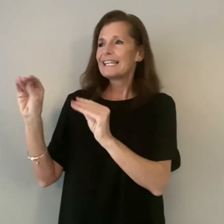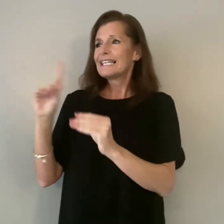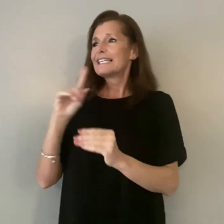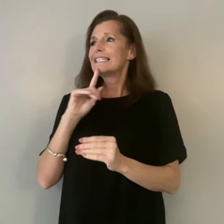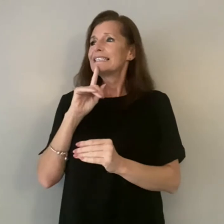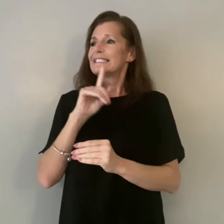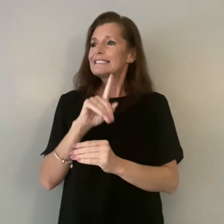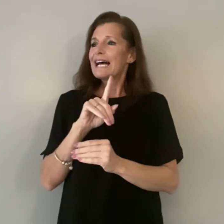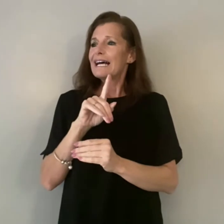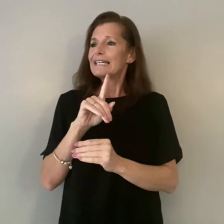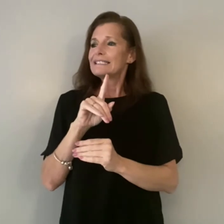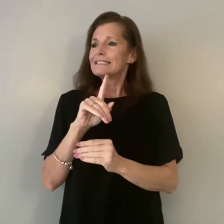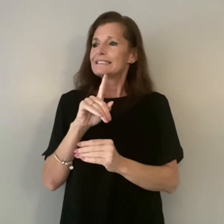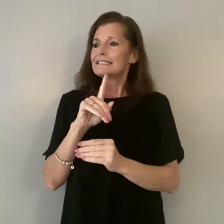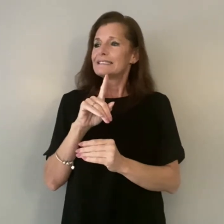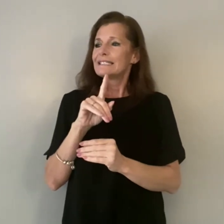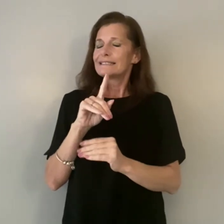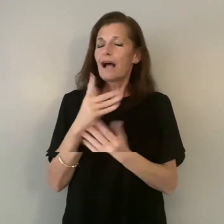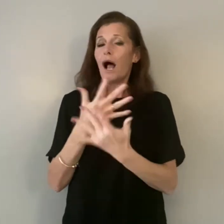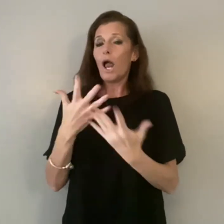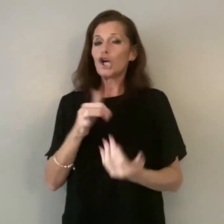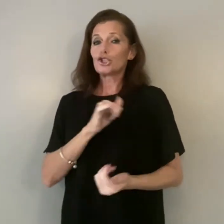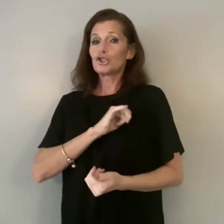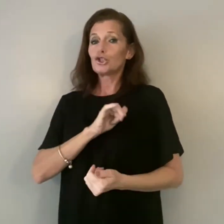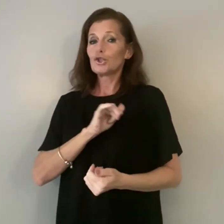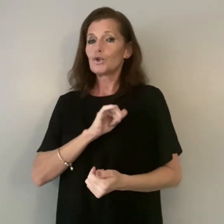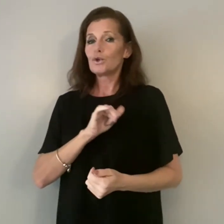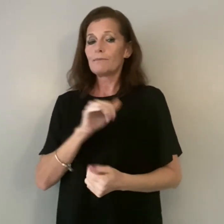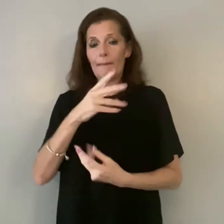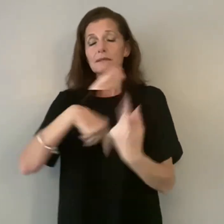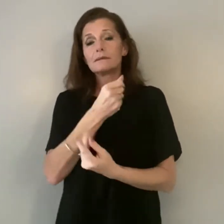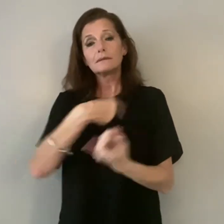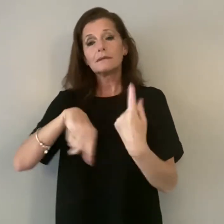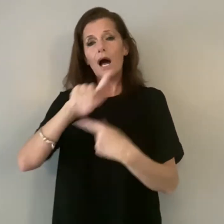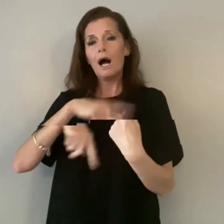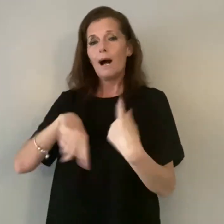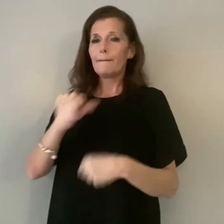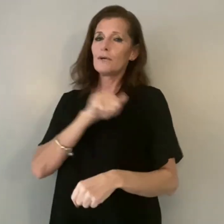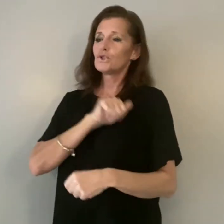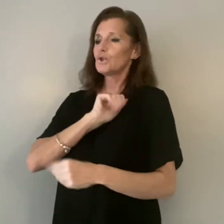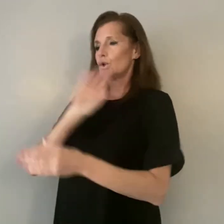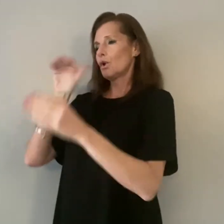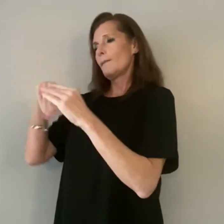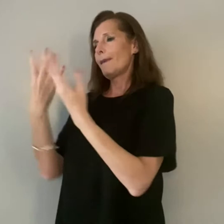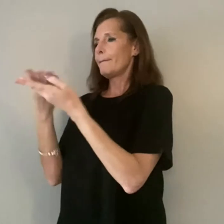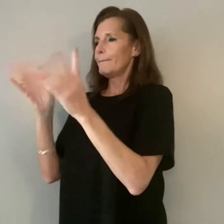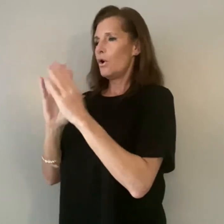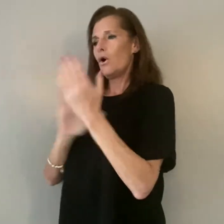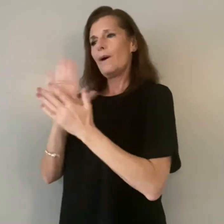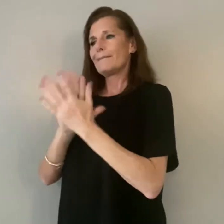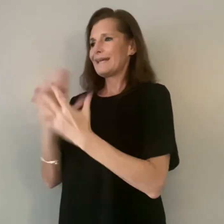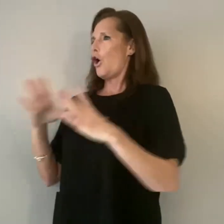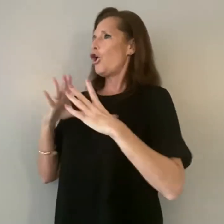And actually, I'm not sure if it is assumed, but I think a lot of people may be assumed that you joined a board and therefore you're already